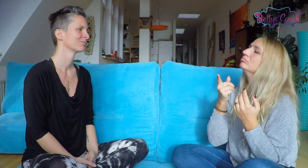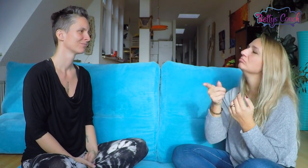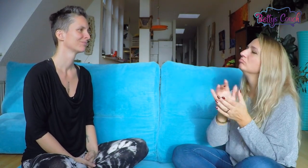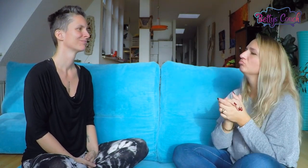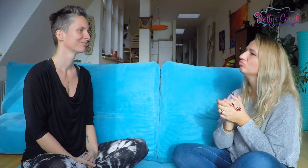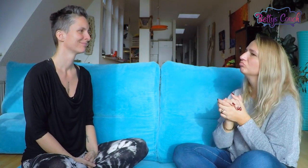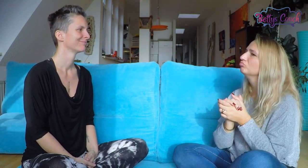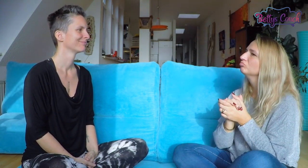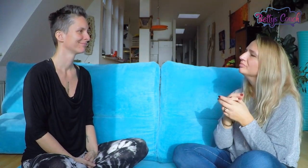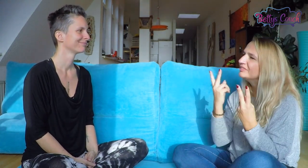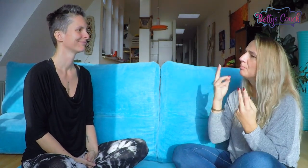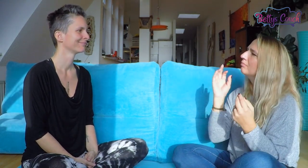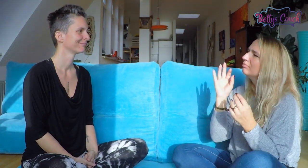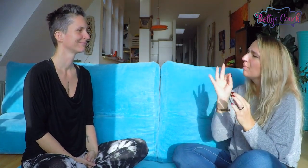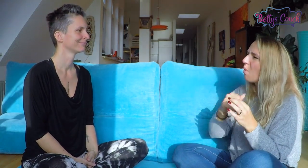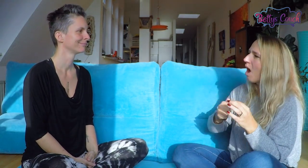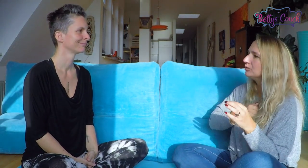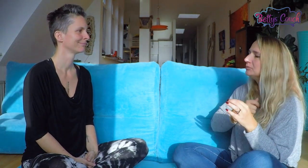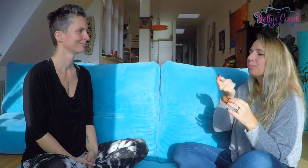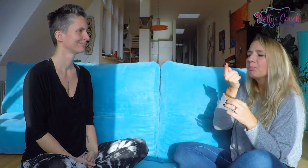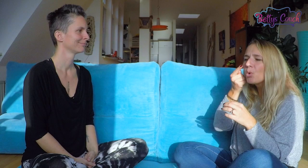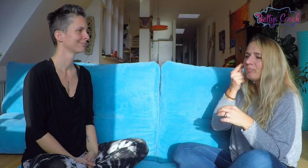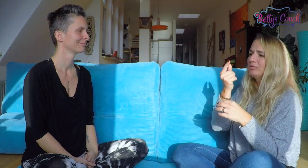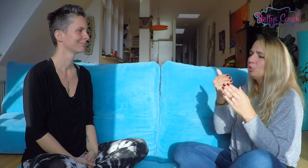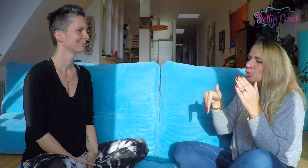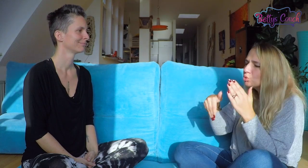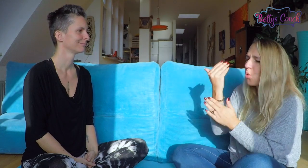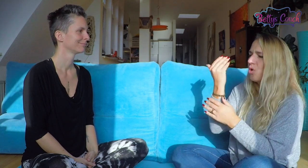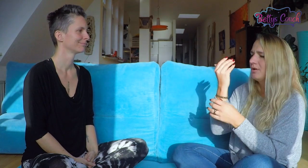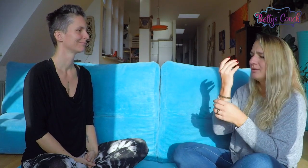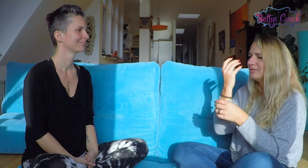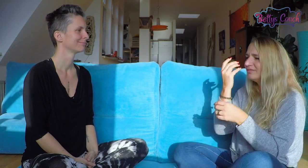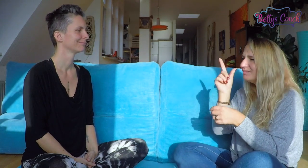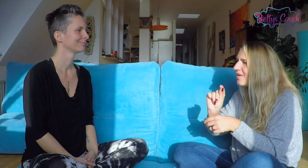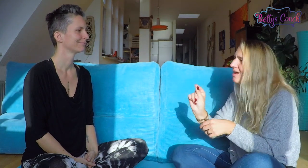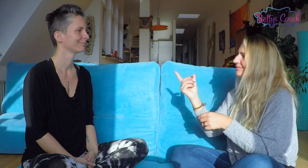Dare to try something new.